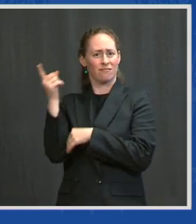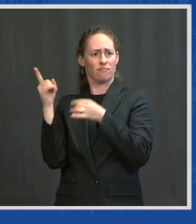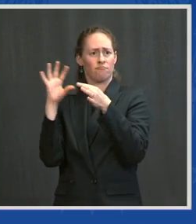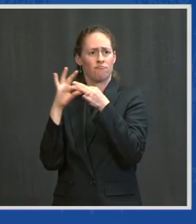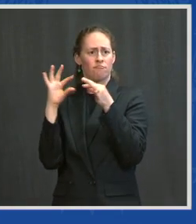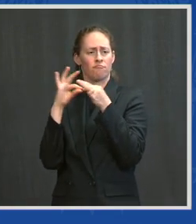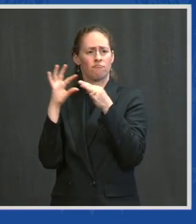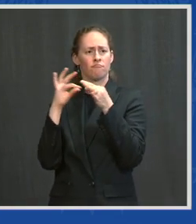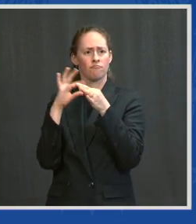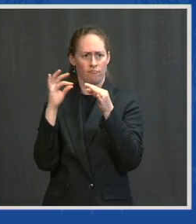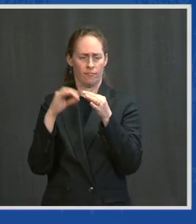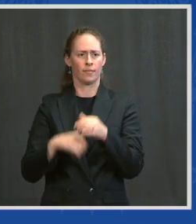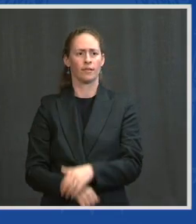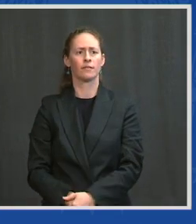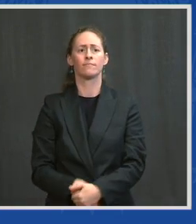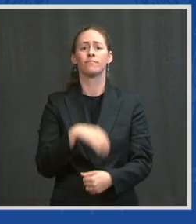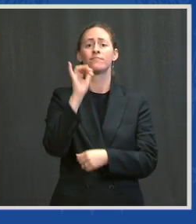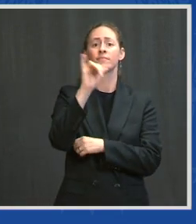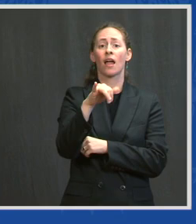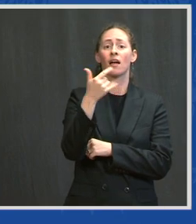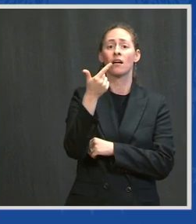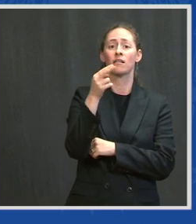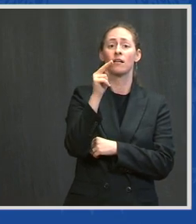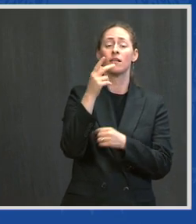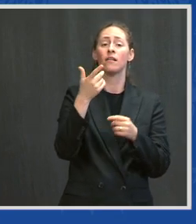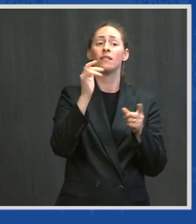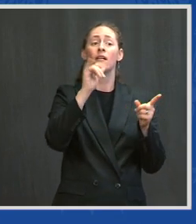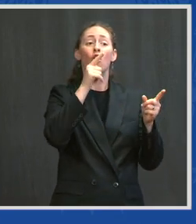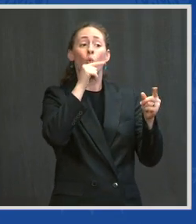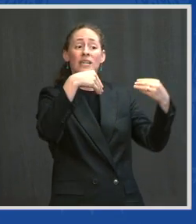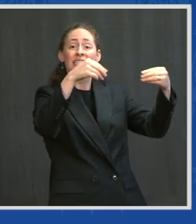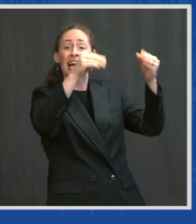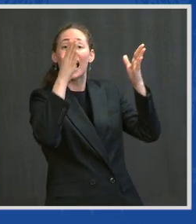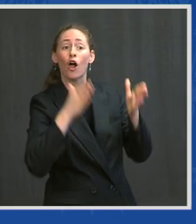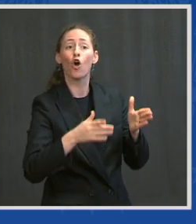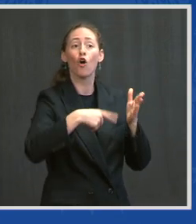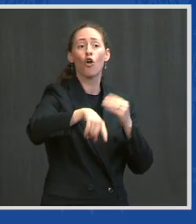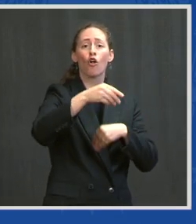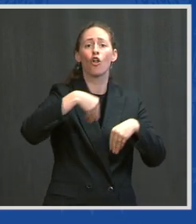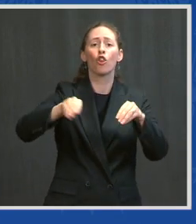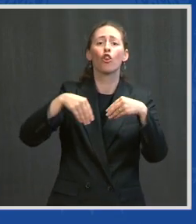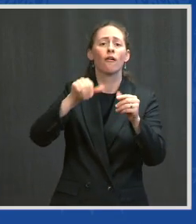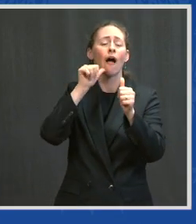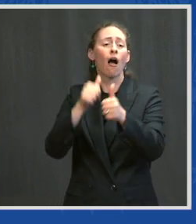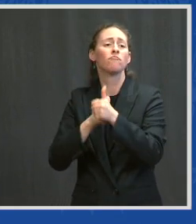We know that if there is a strict enforcement of background checks, then fewer guns get into the hands of criminals.